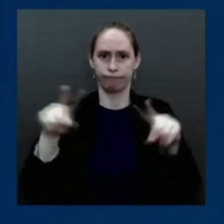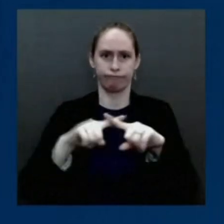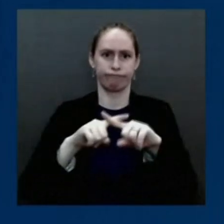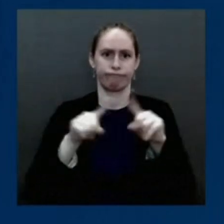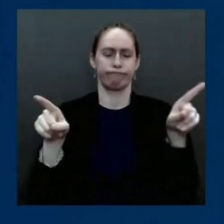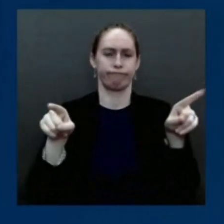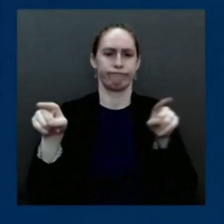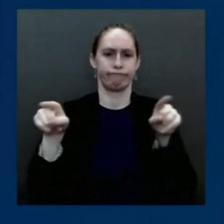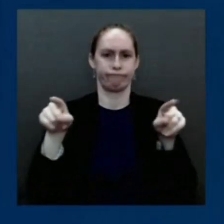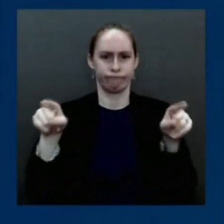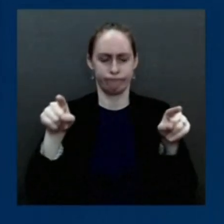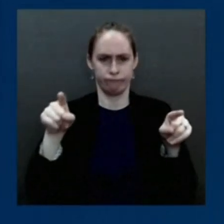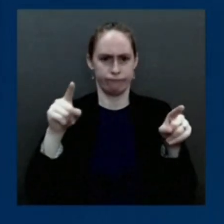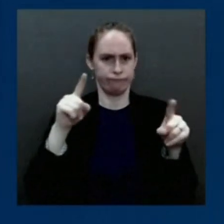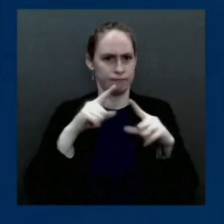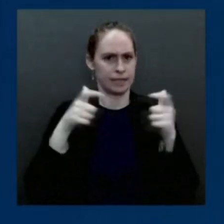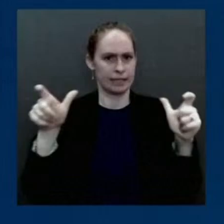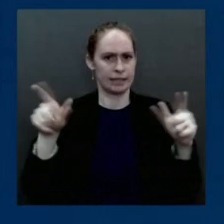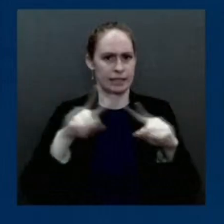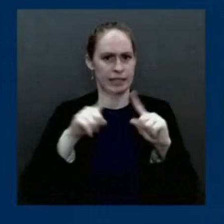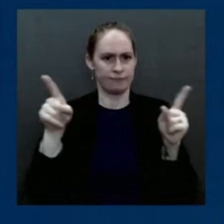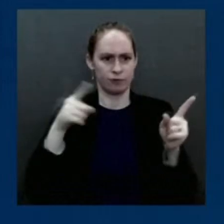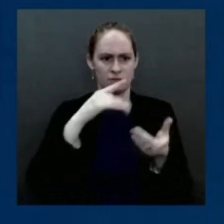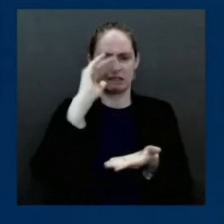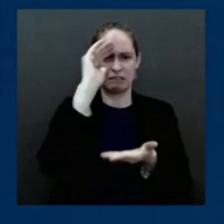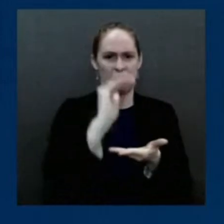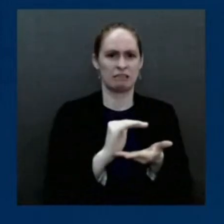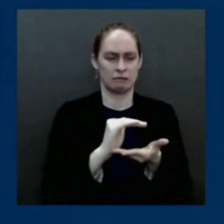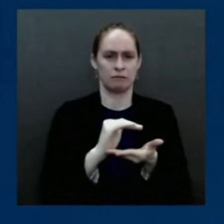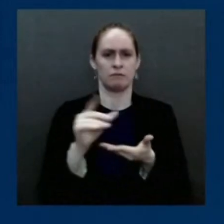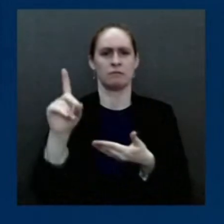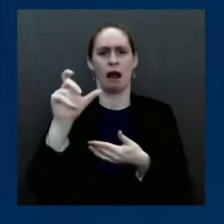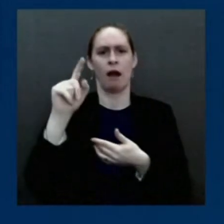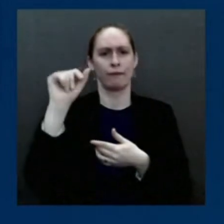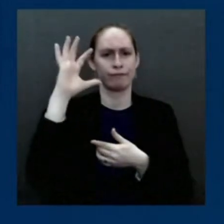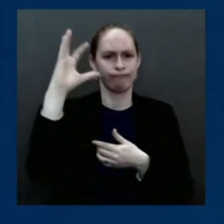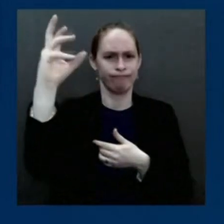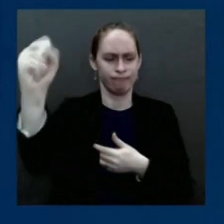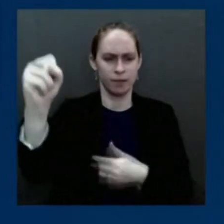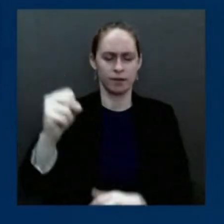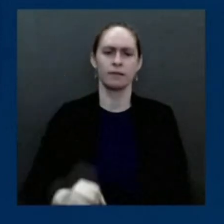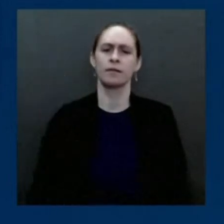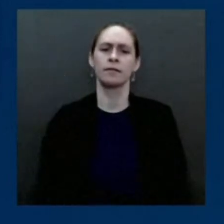A HAMSTER MODEL BELGIAN RESEARCHERS AND SYRIAN HAMSTERS SEE THE SAME THING.